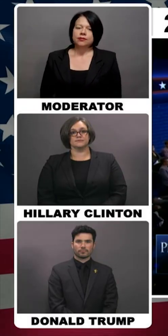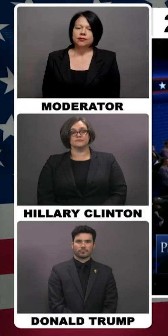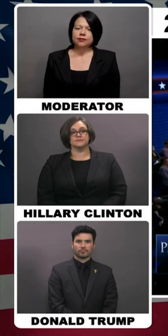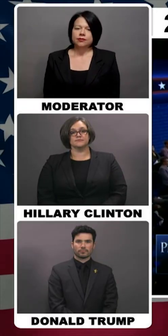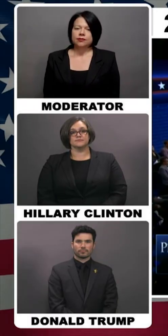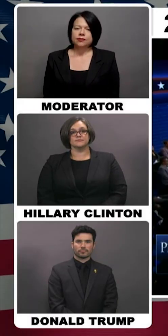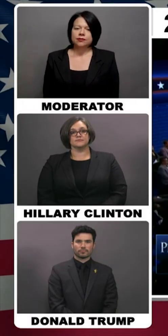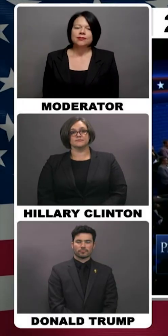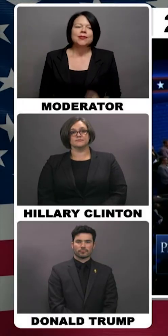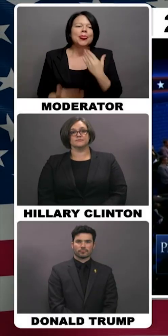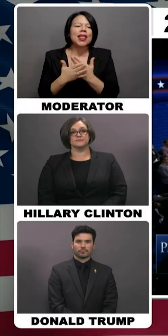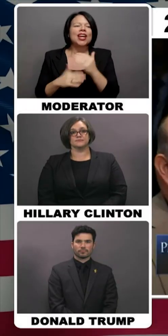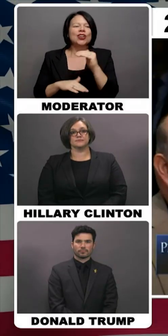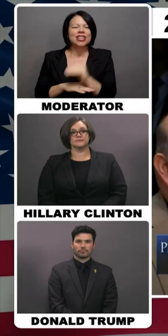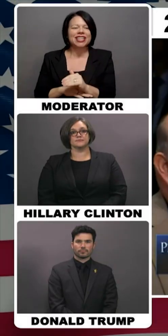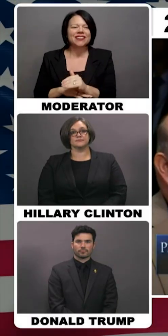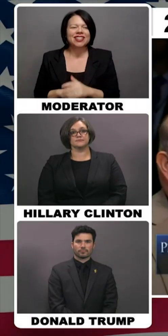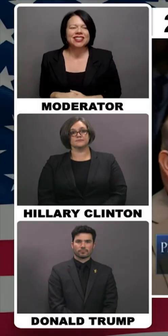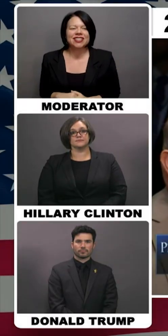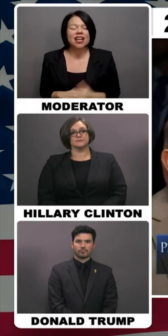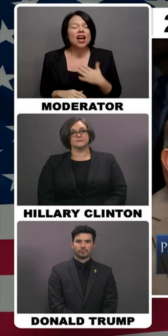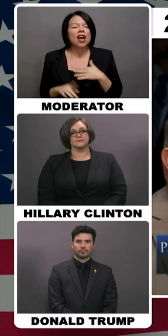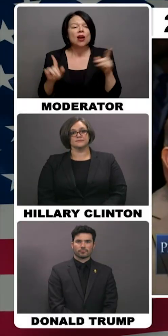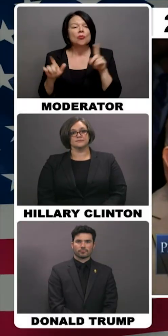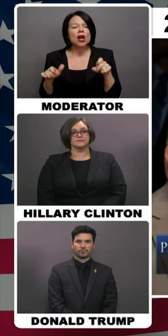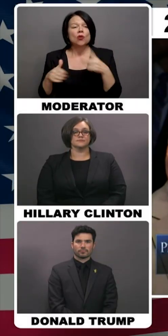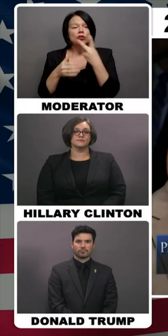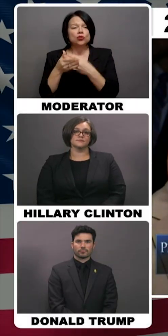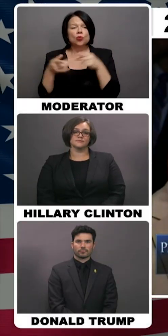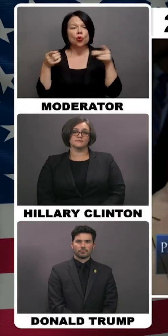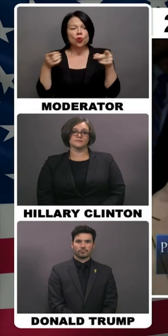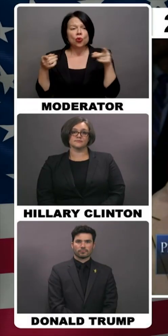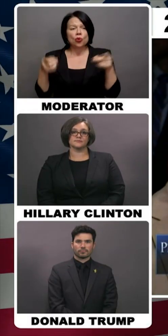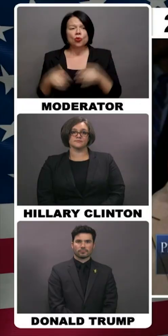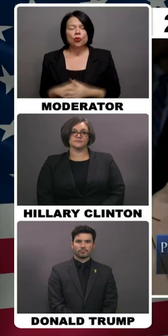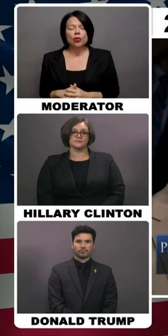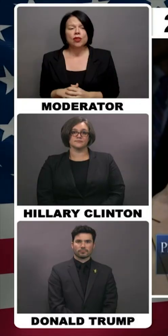Good evening. My question to both of you is, regardless